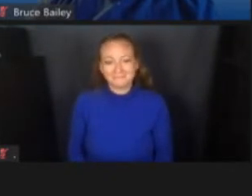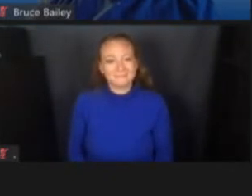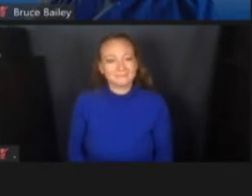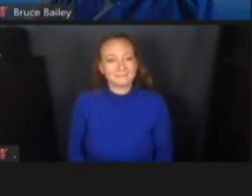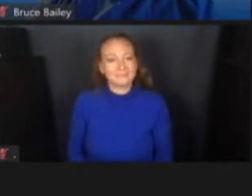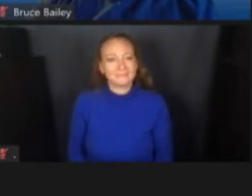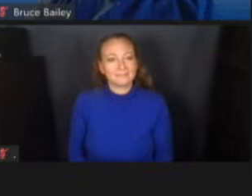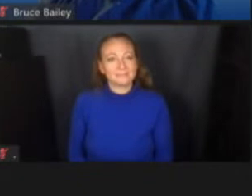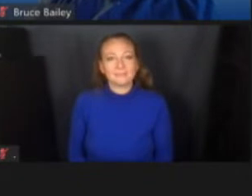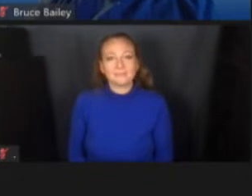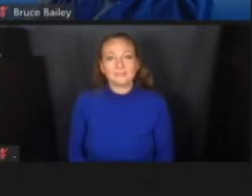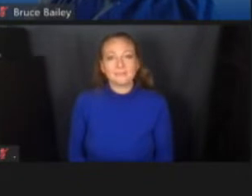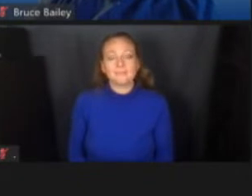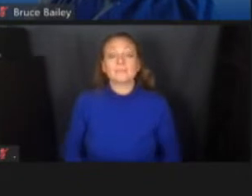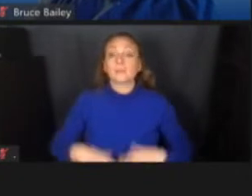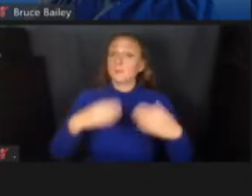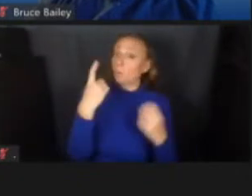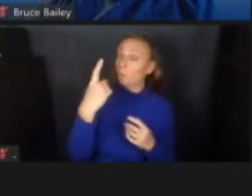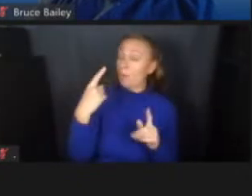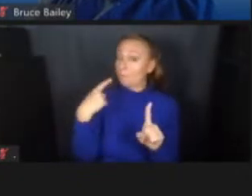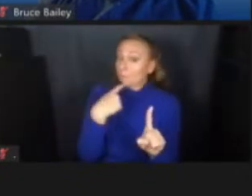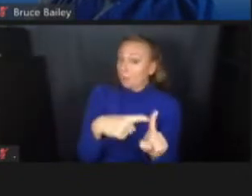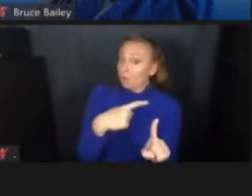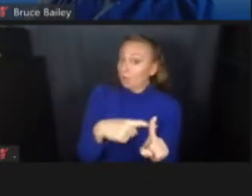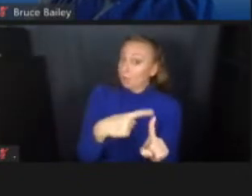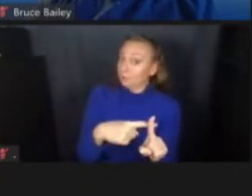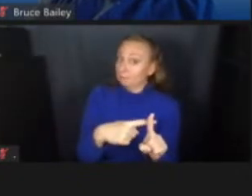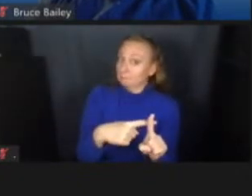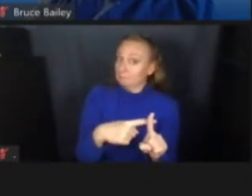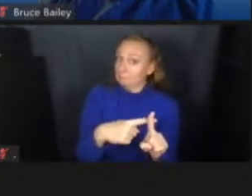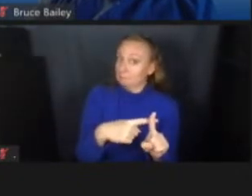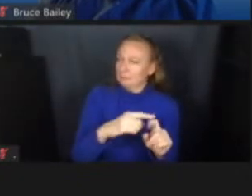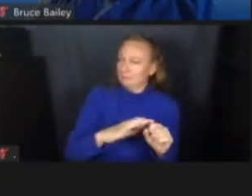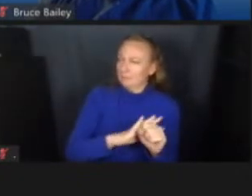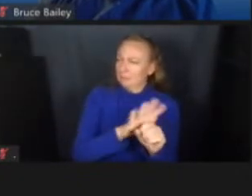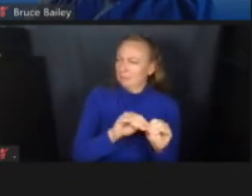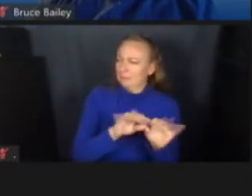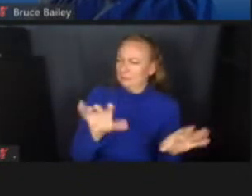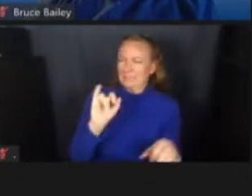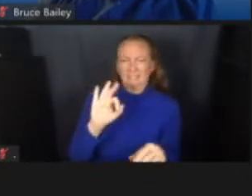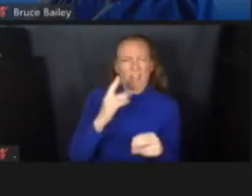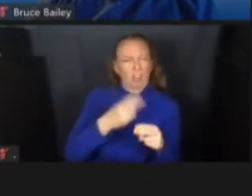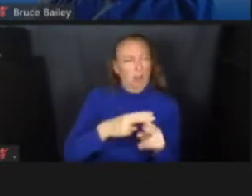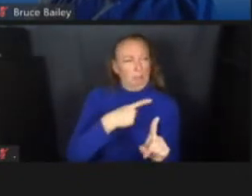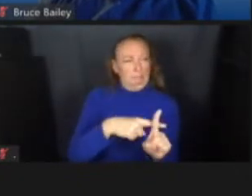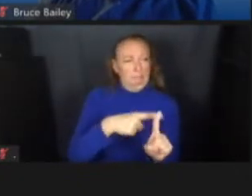One of the perks of the pandemic. If you can call it that. Was the discovery by many